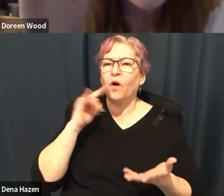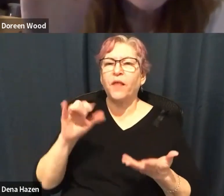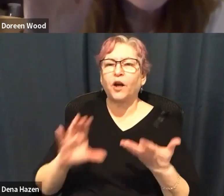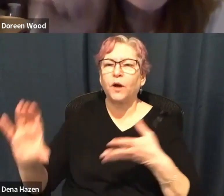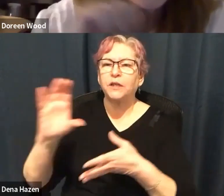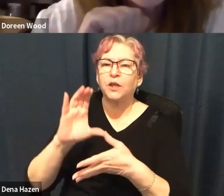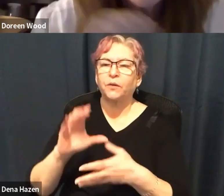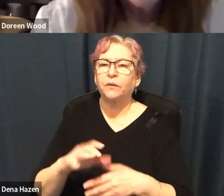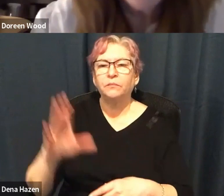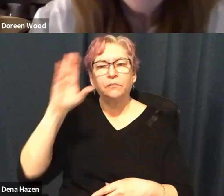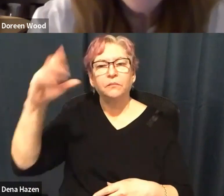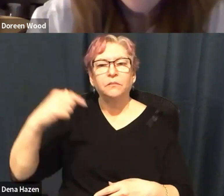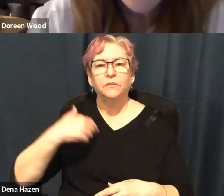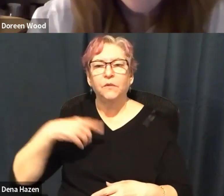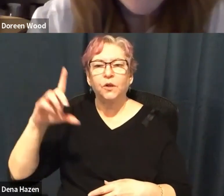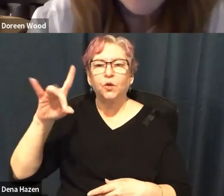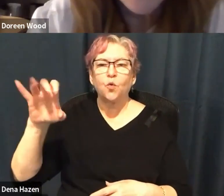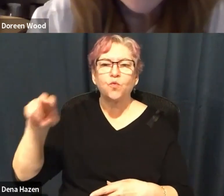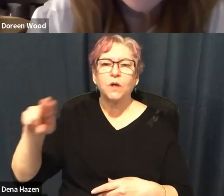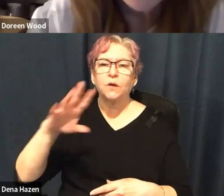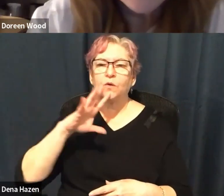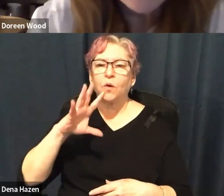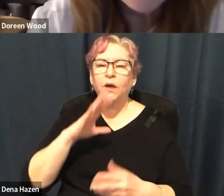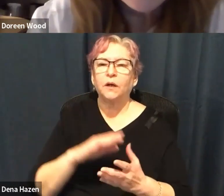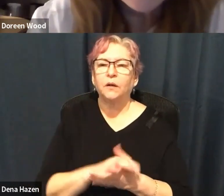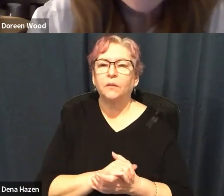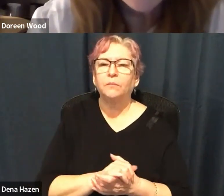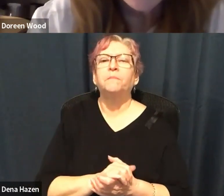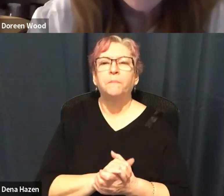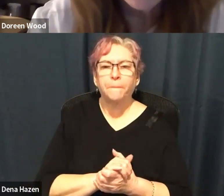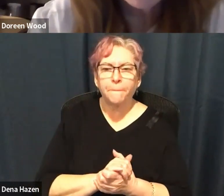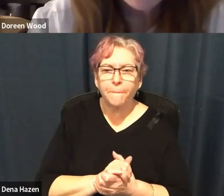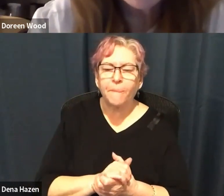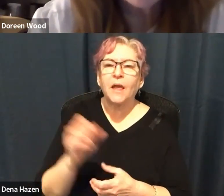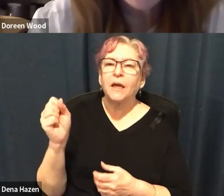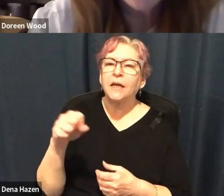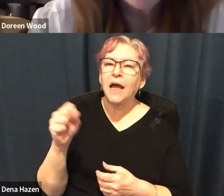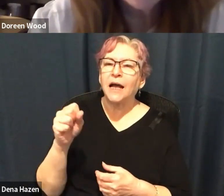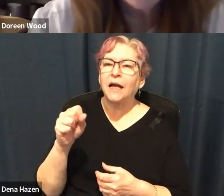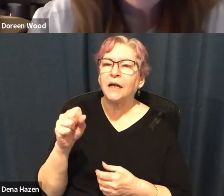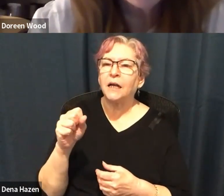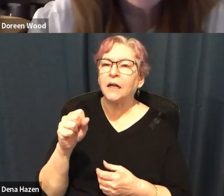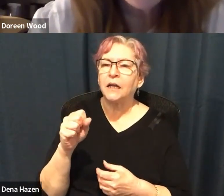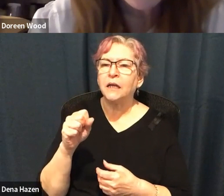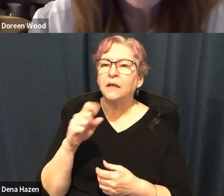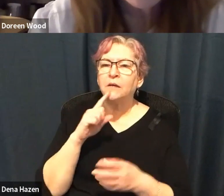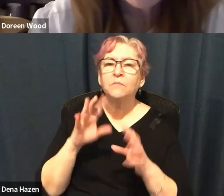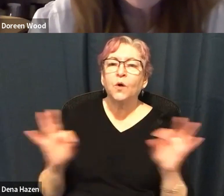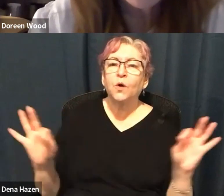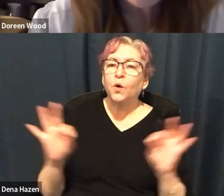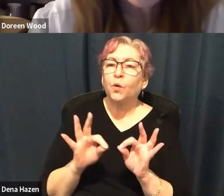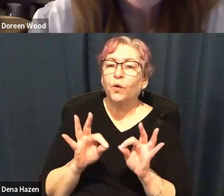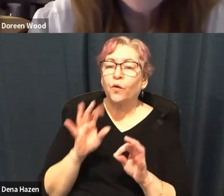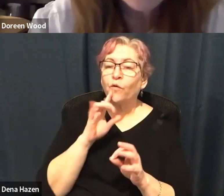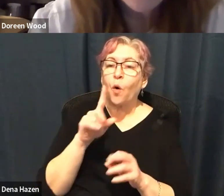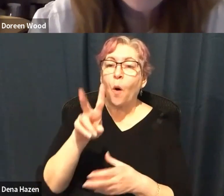Hi, this is Doreen. Yes, the critical thing is that you are both clinically